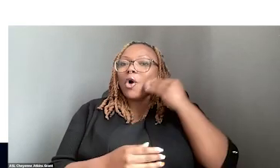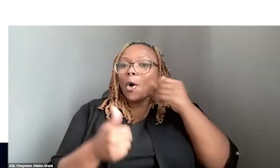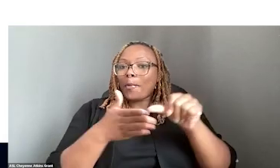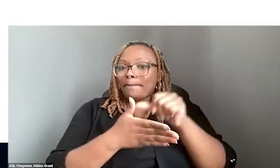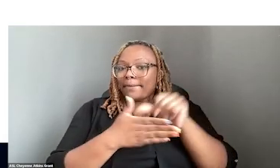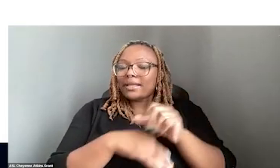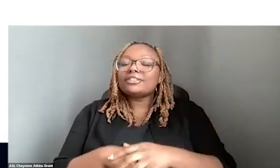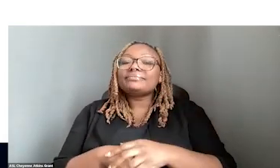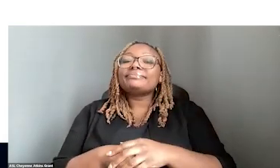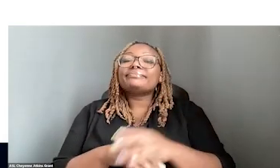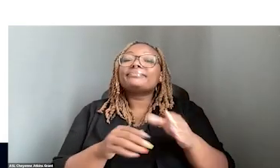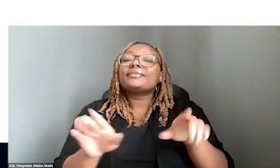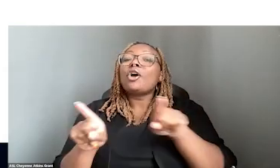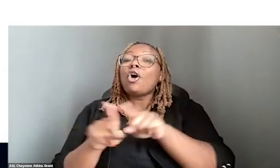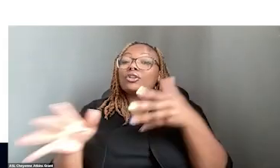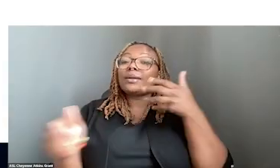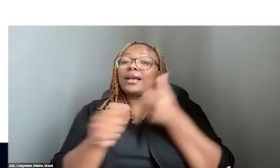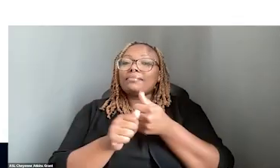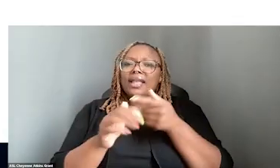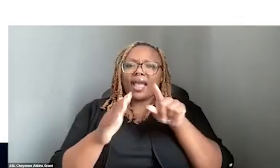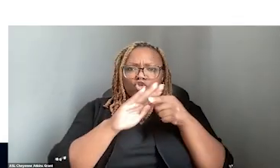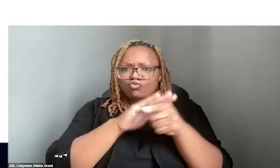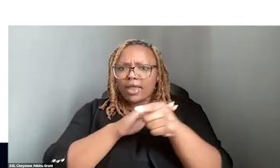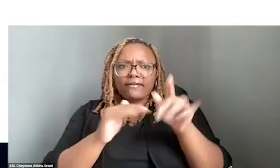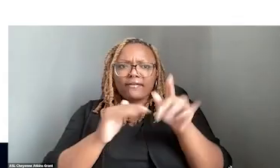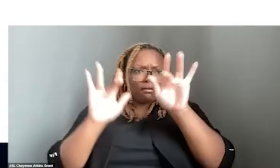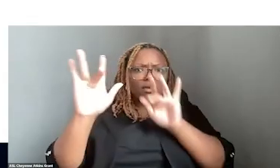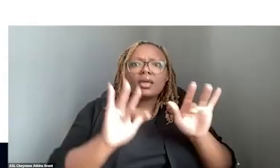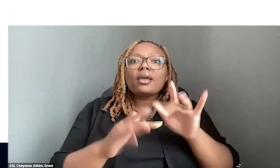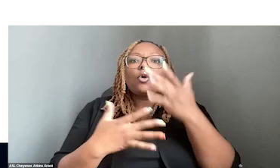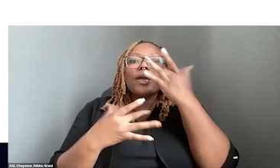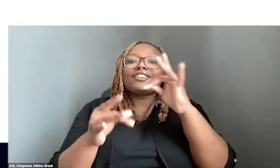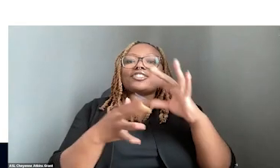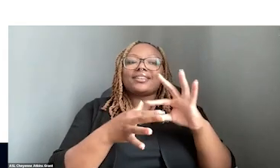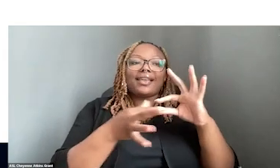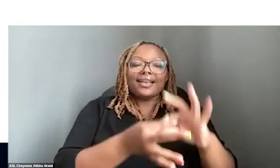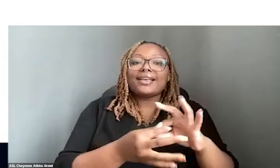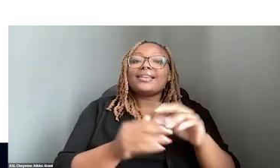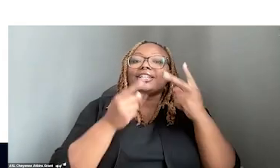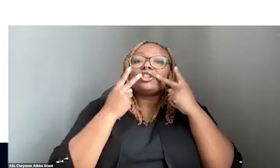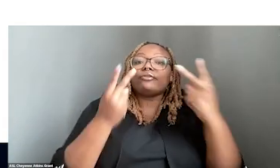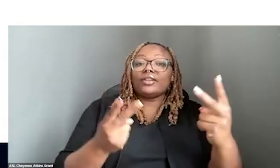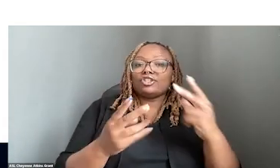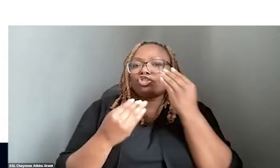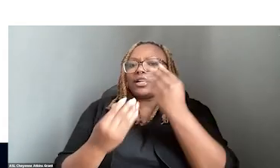We've also updated the navigation for this website. We're interested in connecting web visitors to the information that they're looking for.